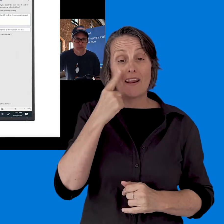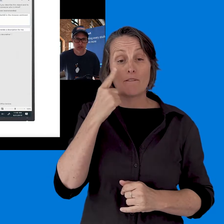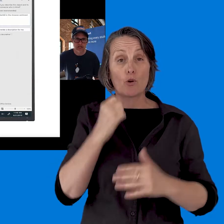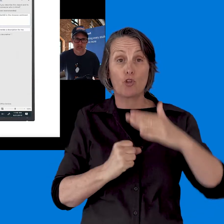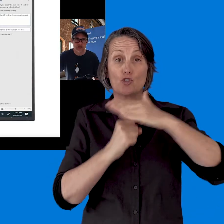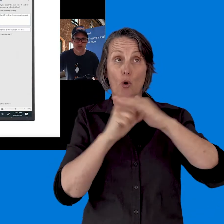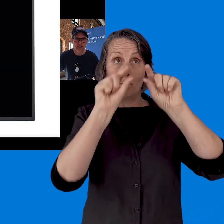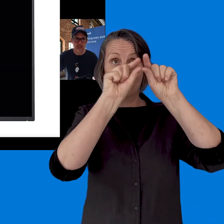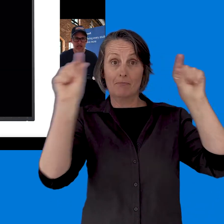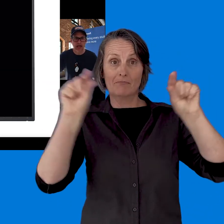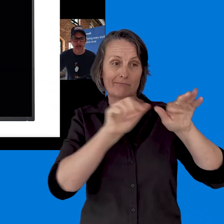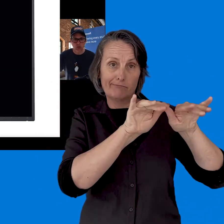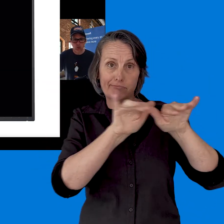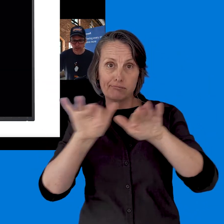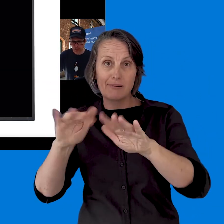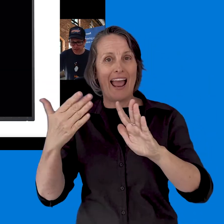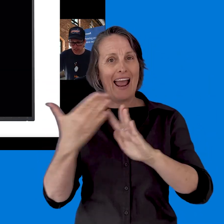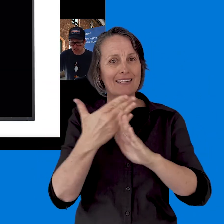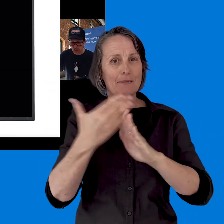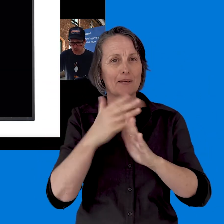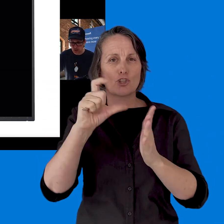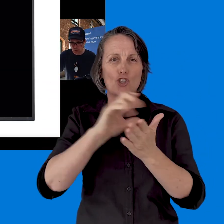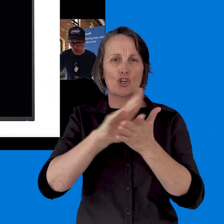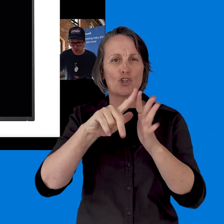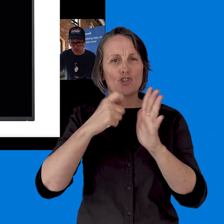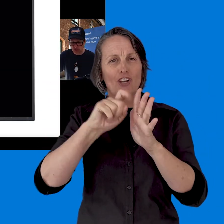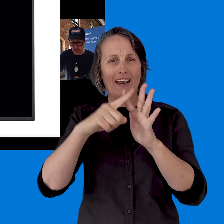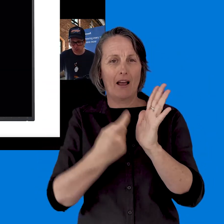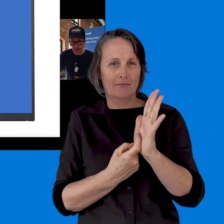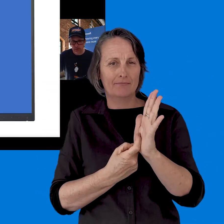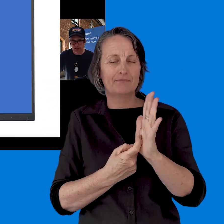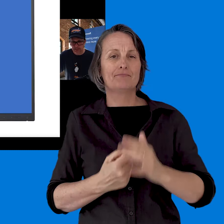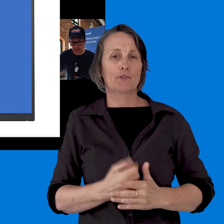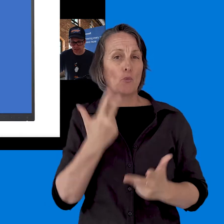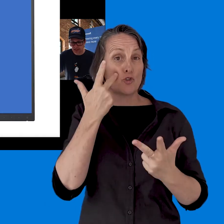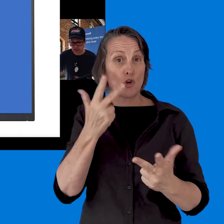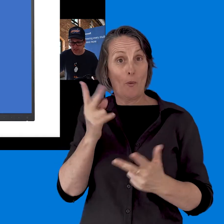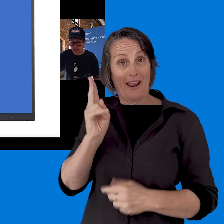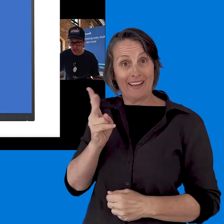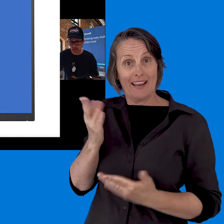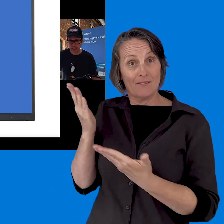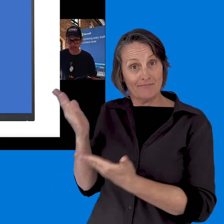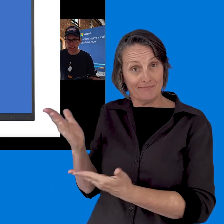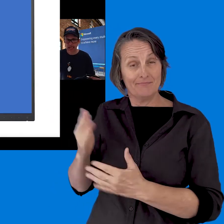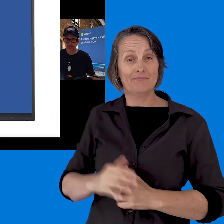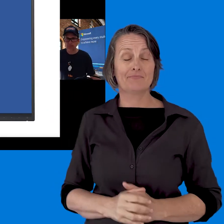typing accessibility checker and it will bring the button to you. I'm just gonna go back. I'm gonna start that slide again.